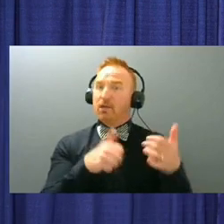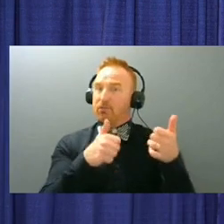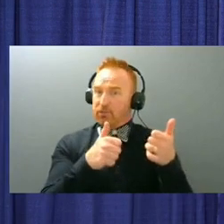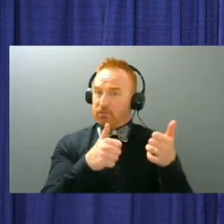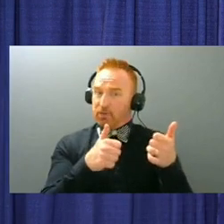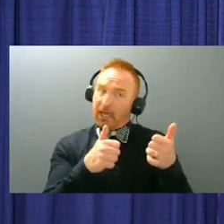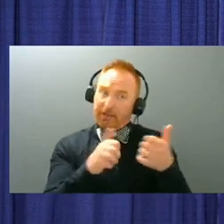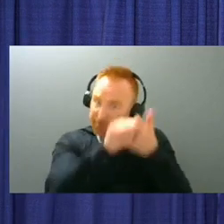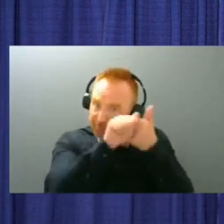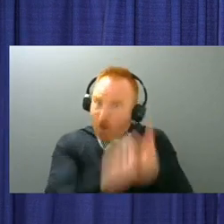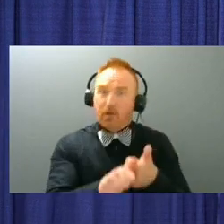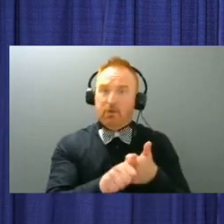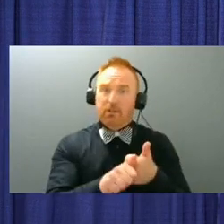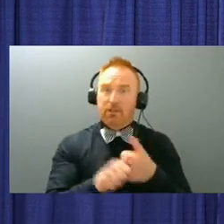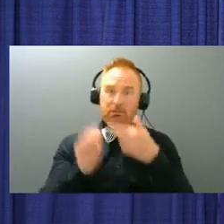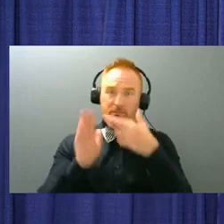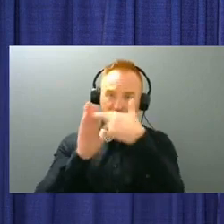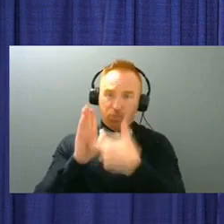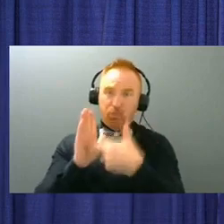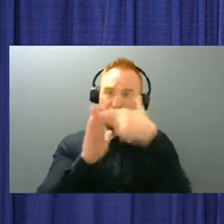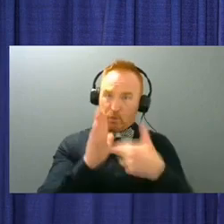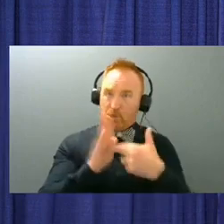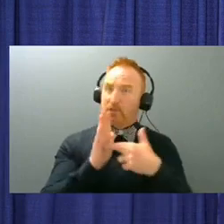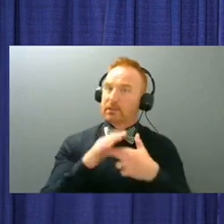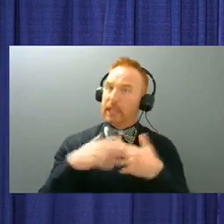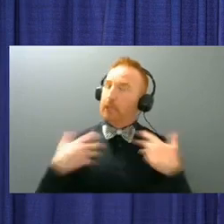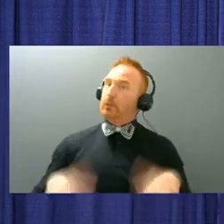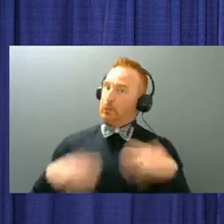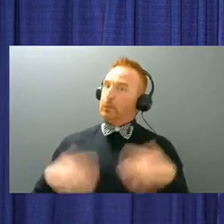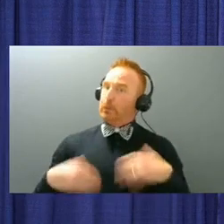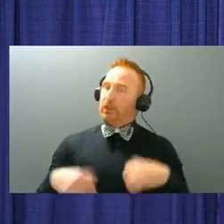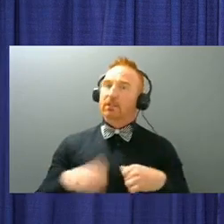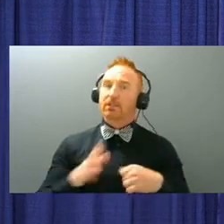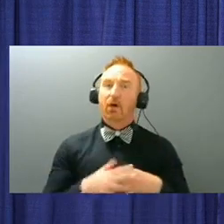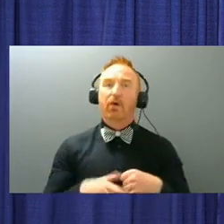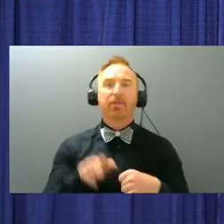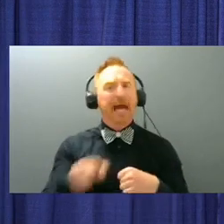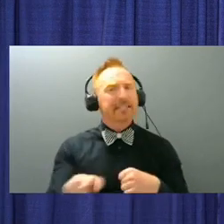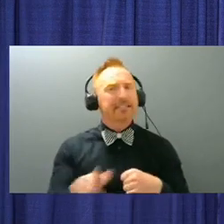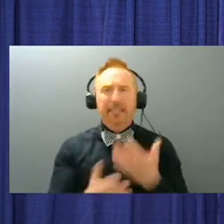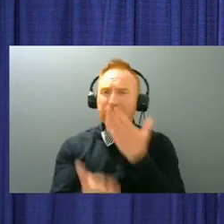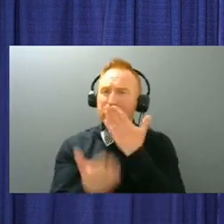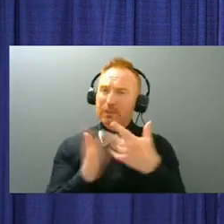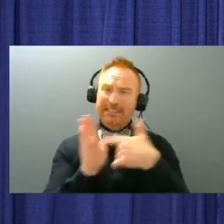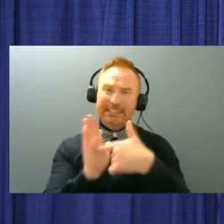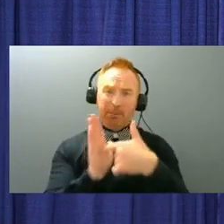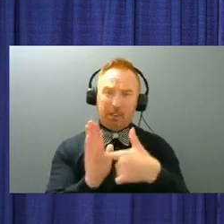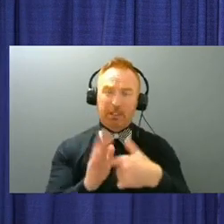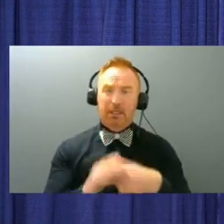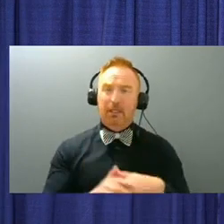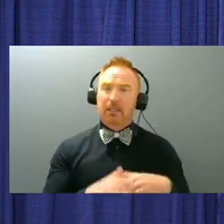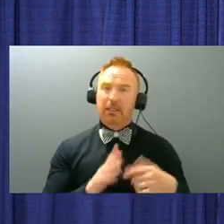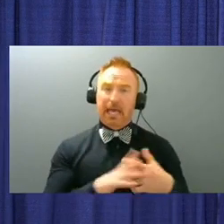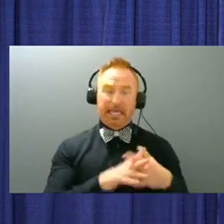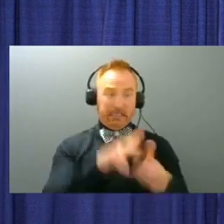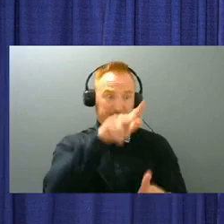with preventive measures. So really, this was I think yet another example of how a case,